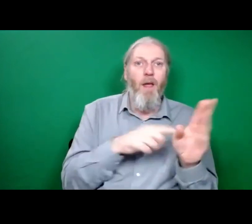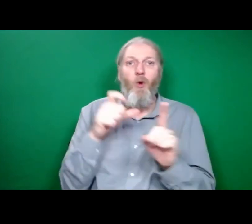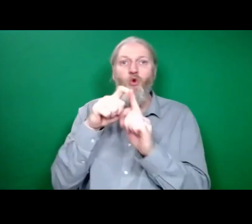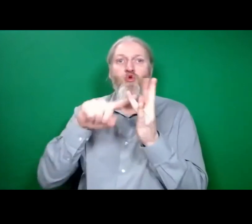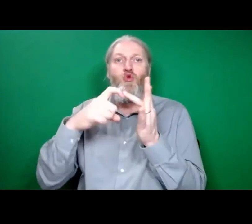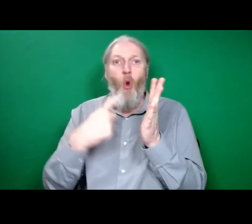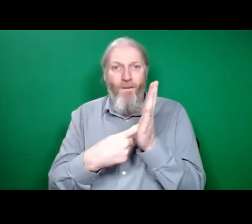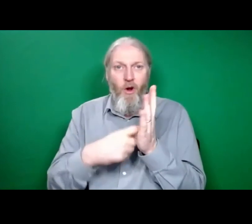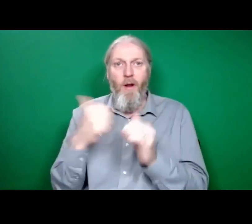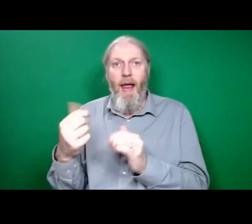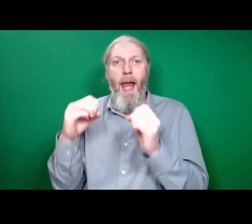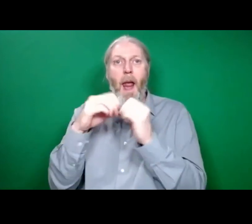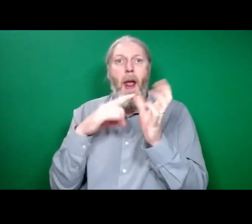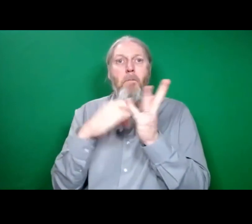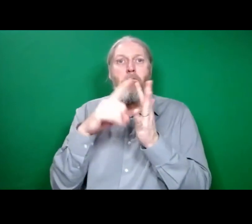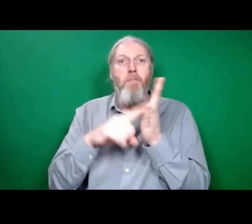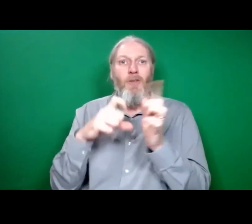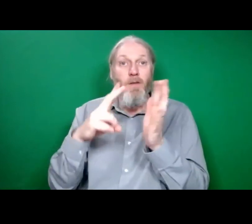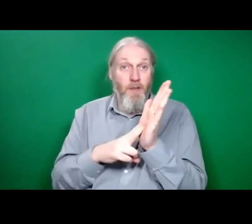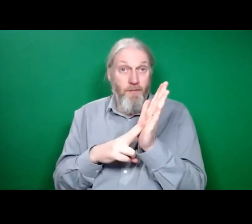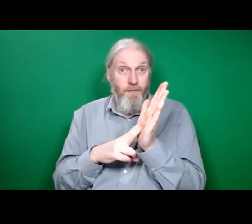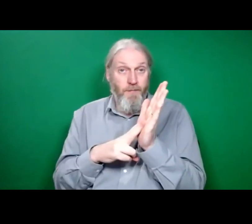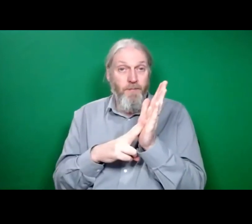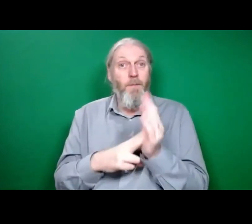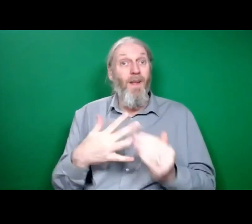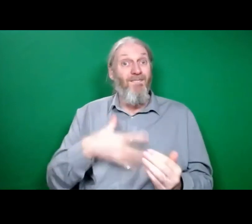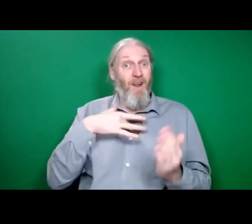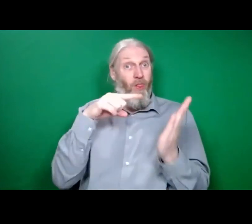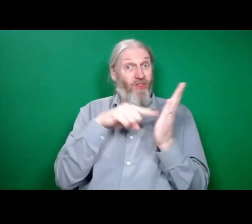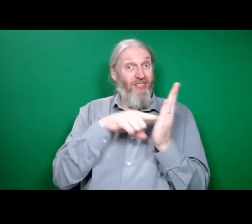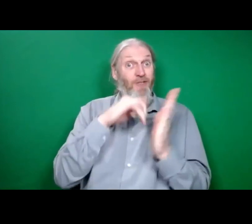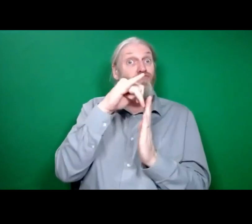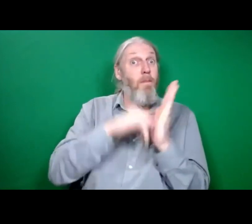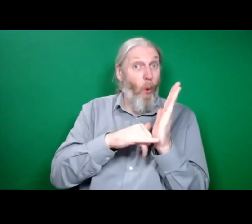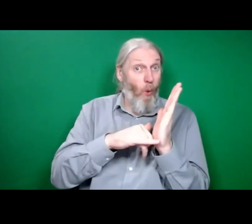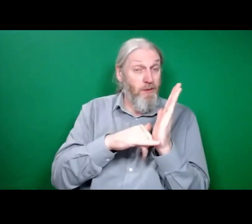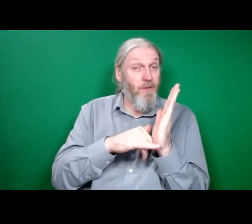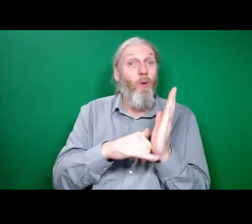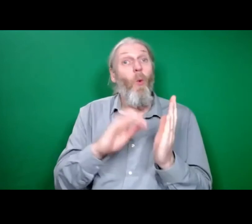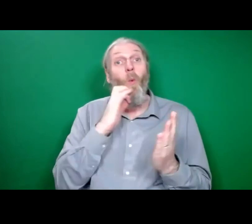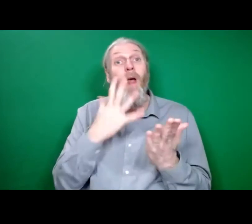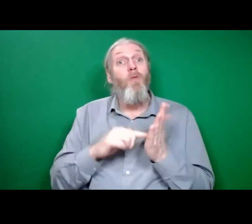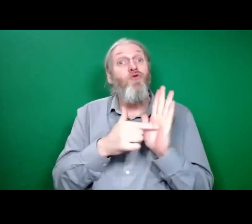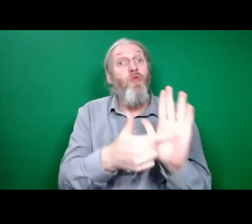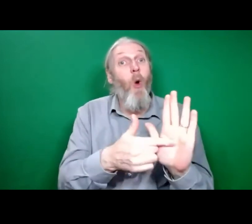of caution is something that is baked into our approach about look at high streets and town centres.